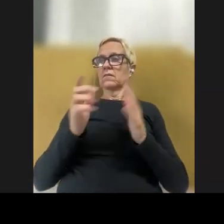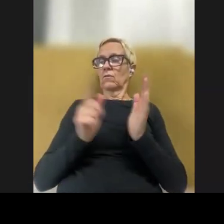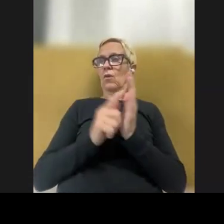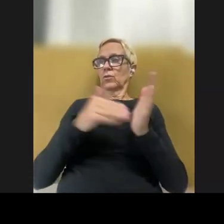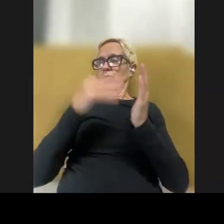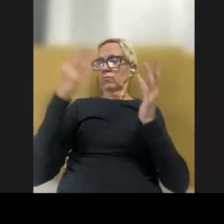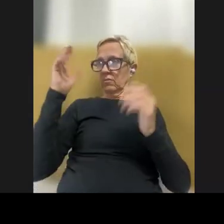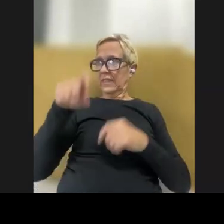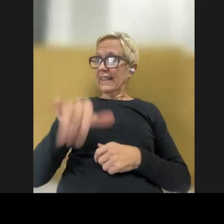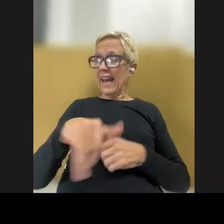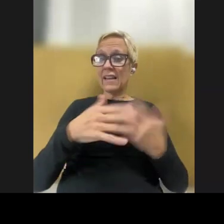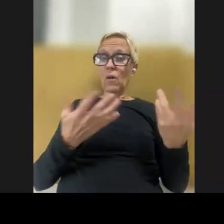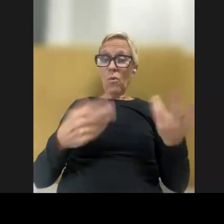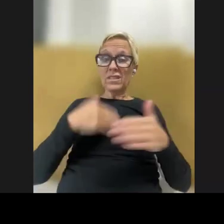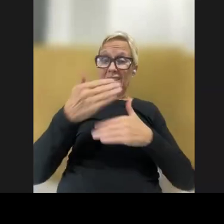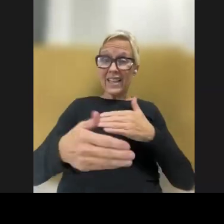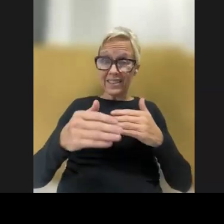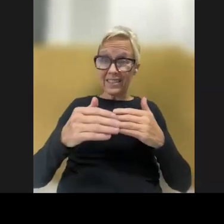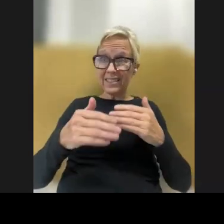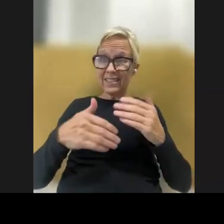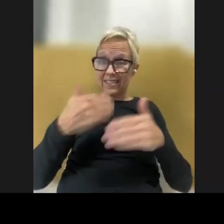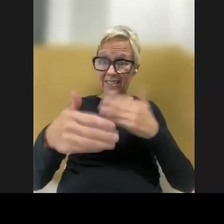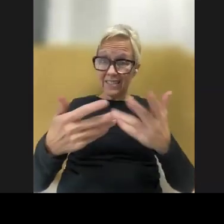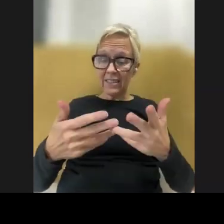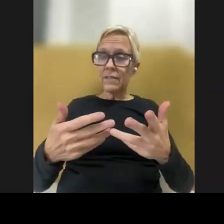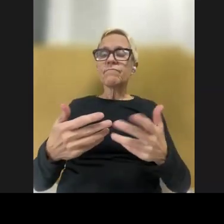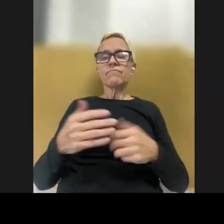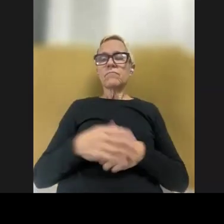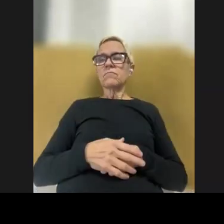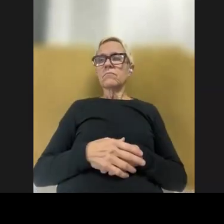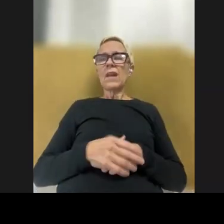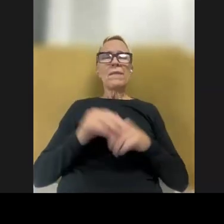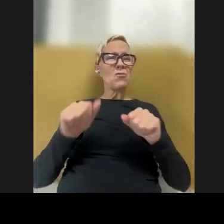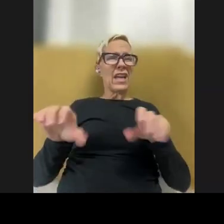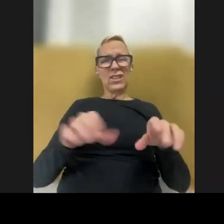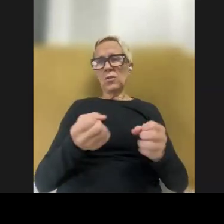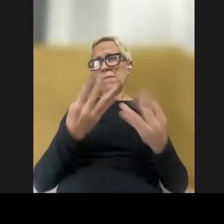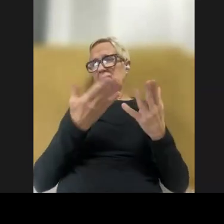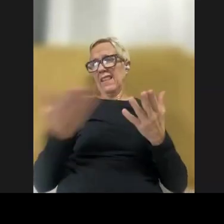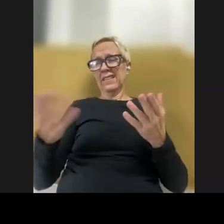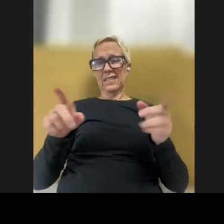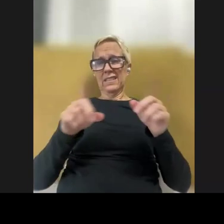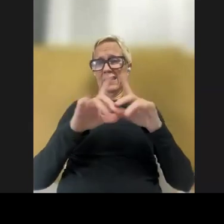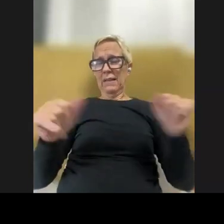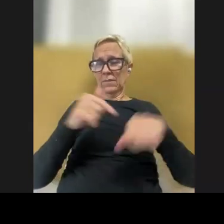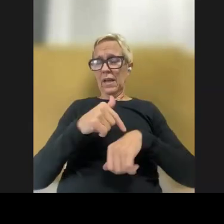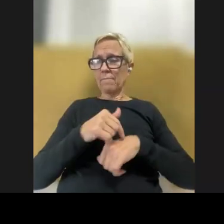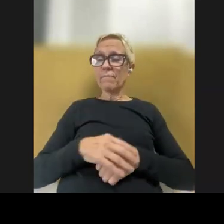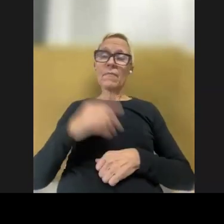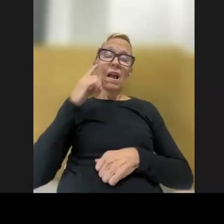And not all advocacy has to go that far.